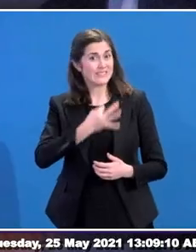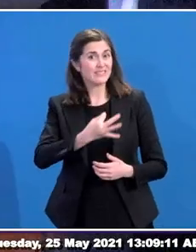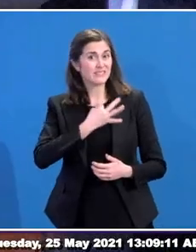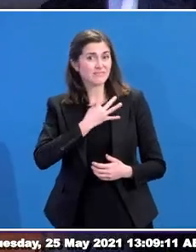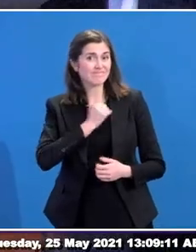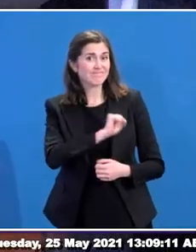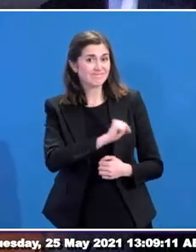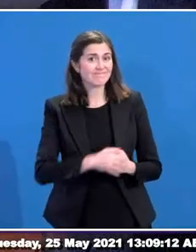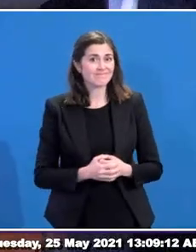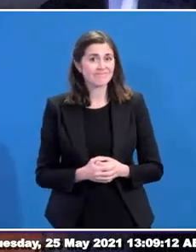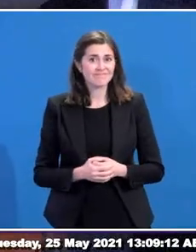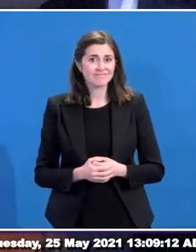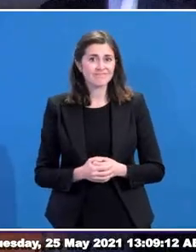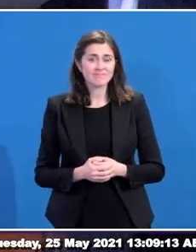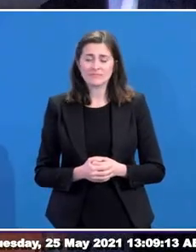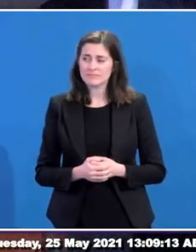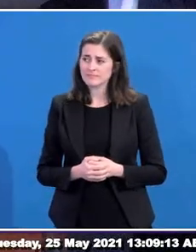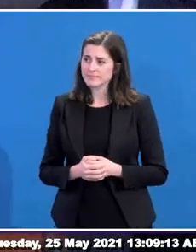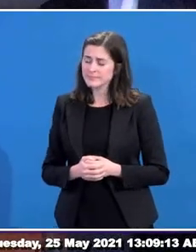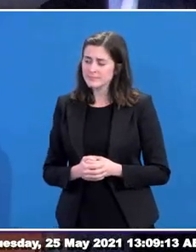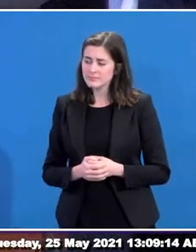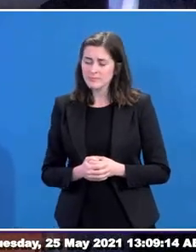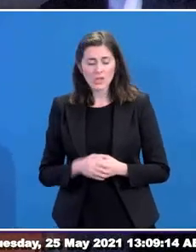You have told us that coming to the Royal Commission